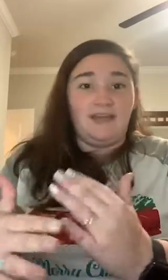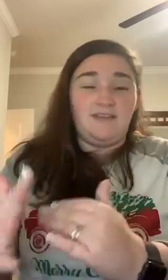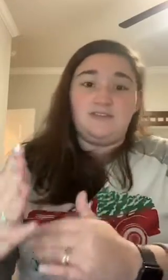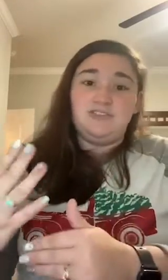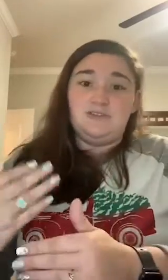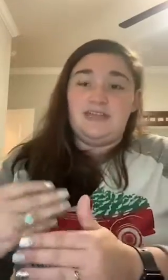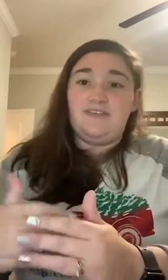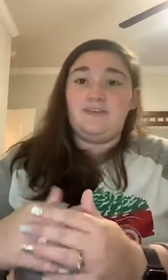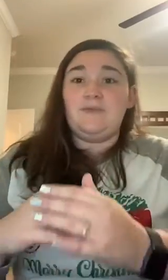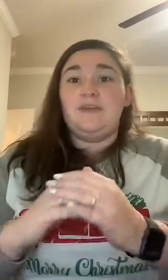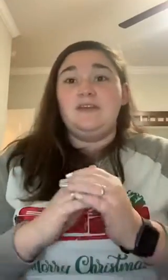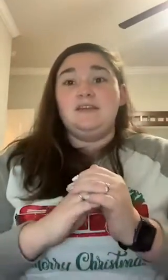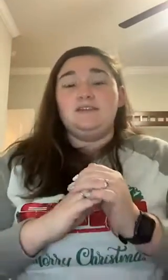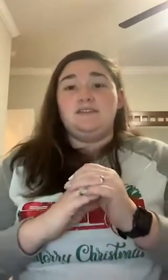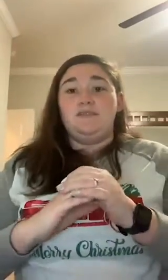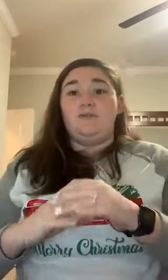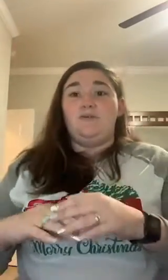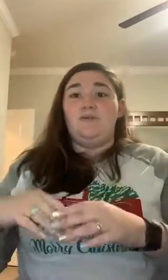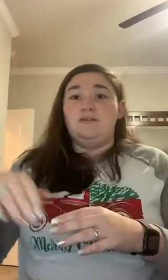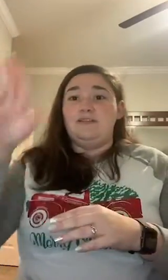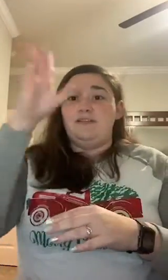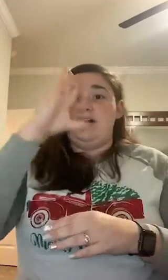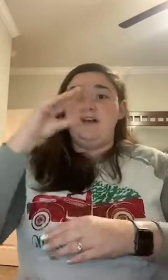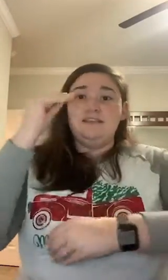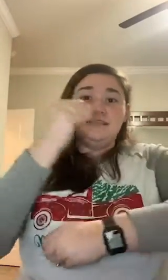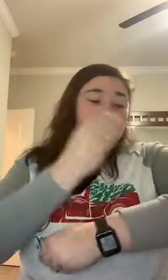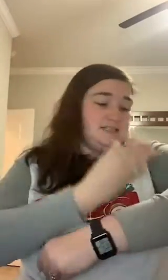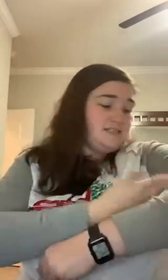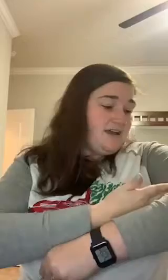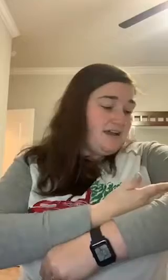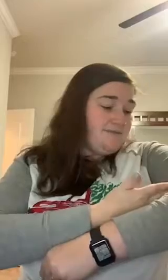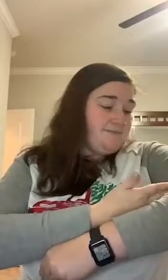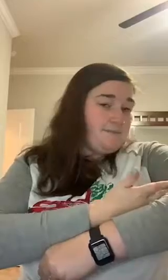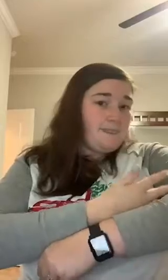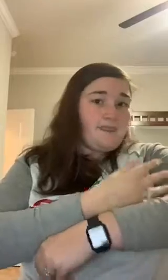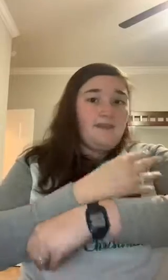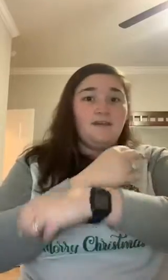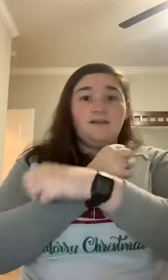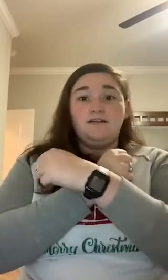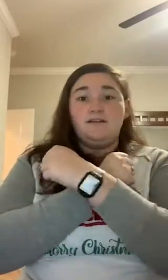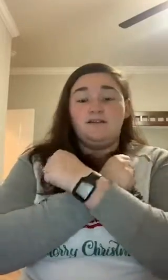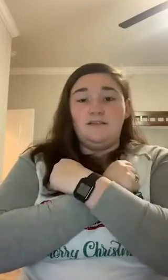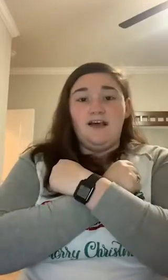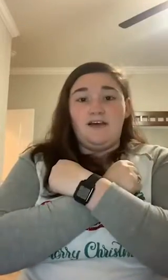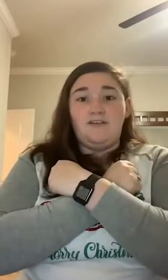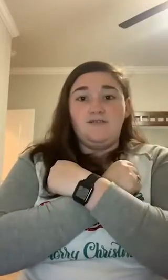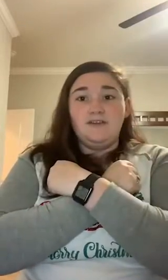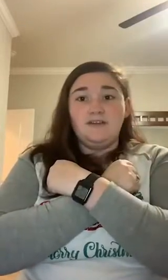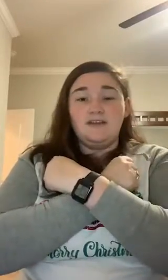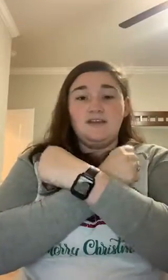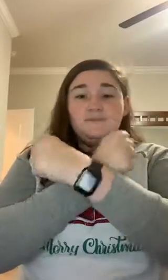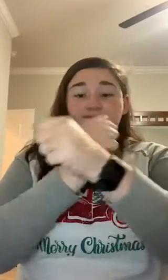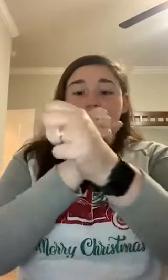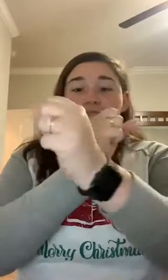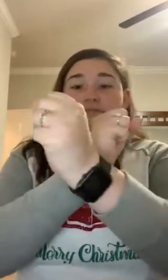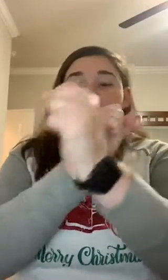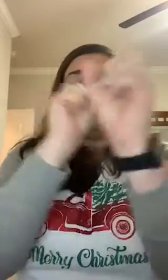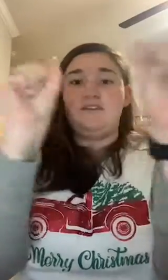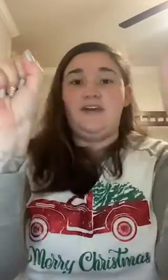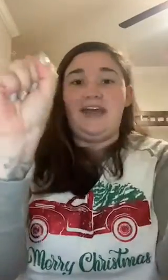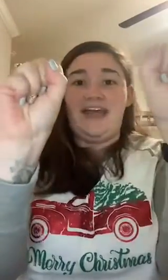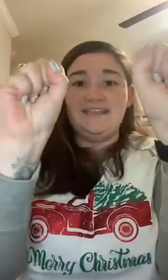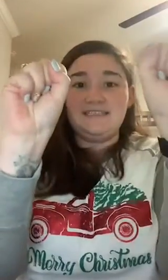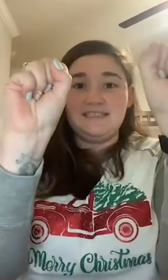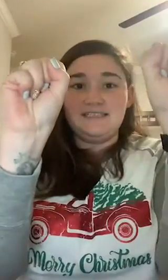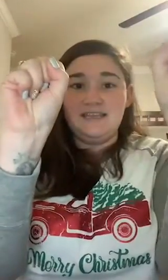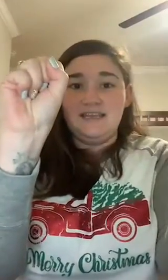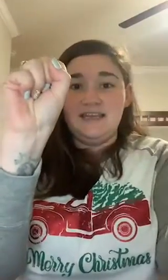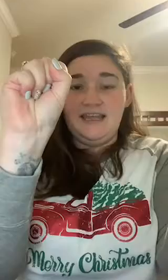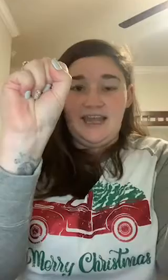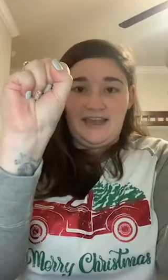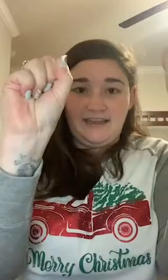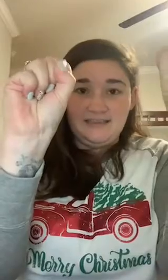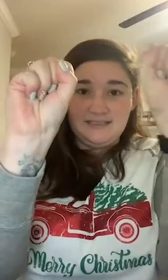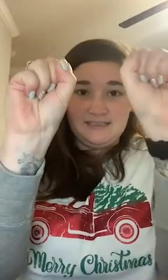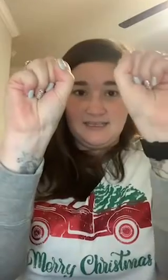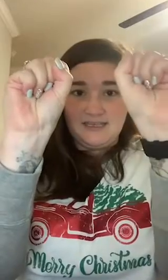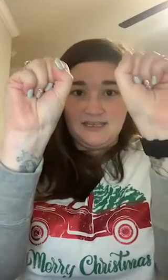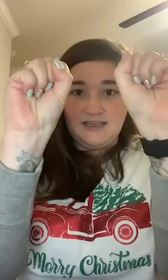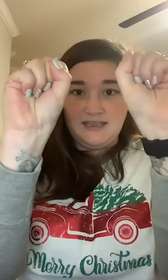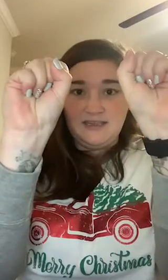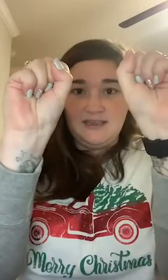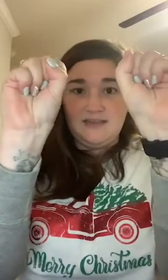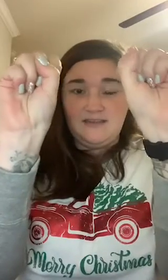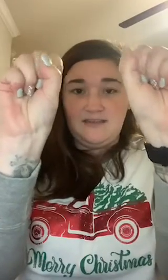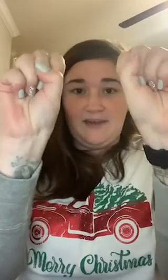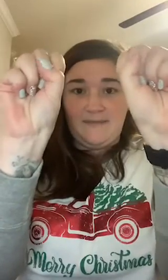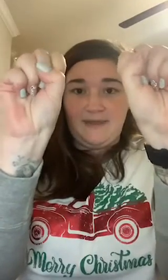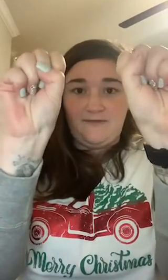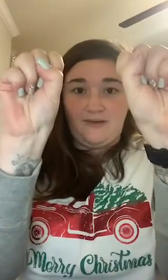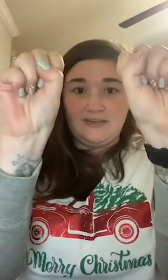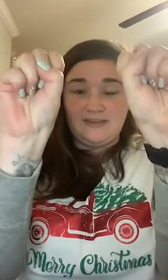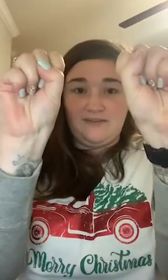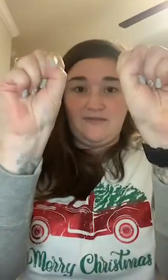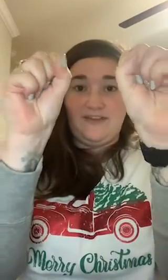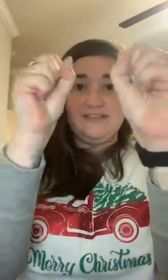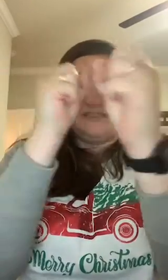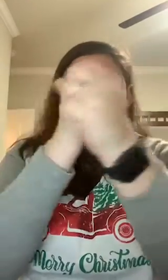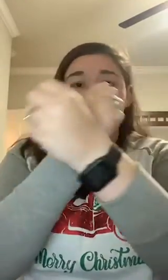those two together. so we did God's son. love so you've got S hands, thumb in front of your fist